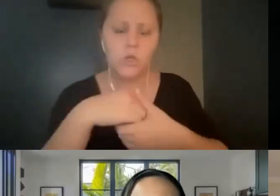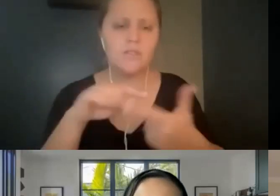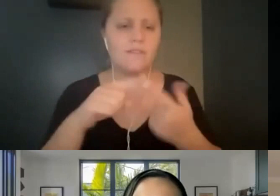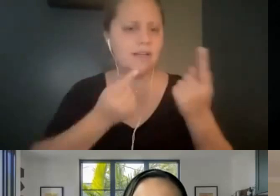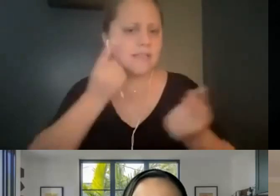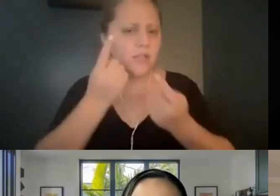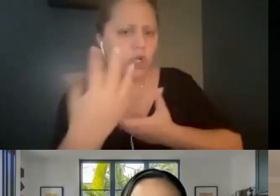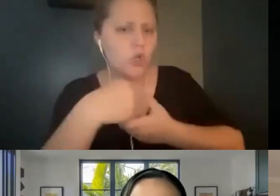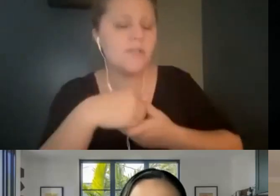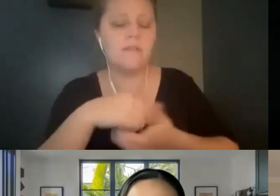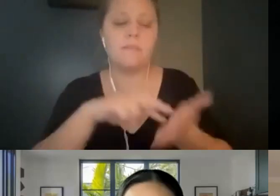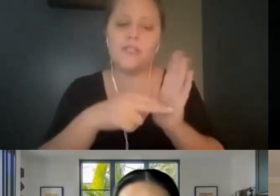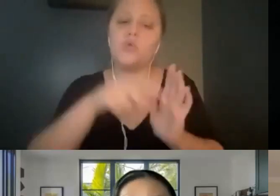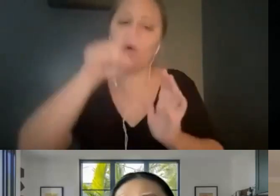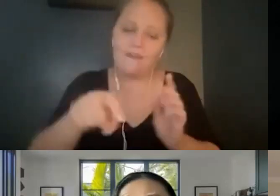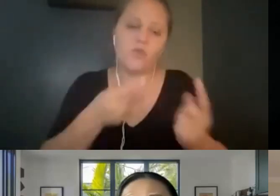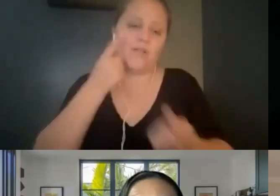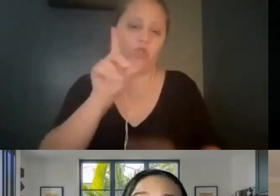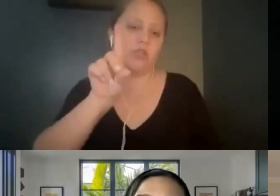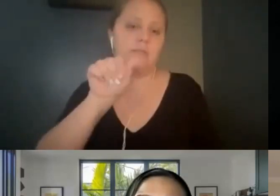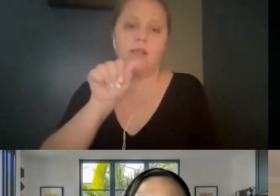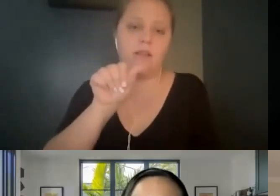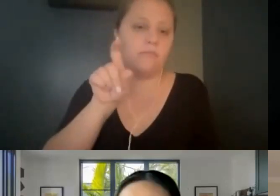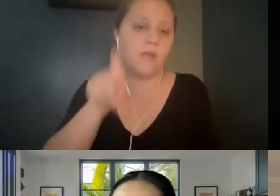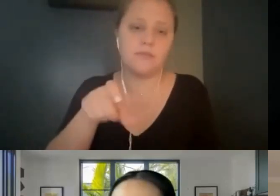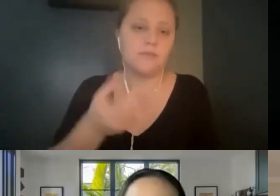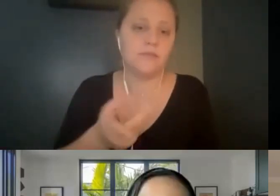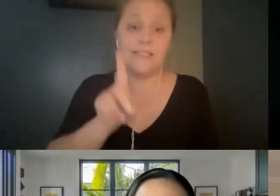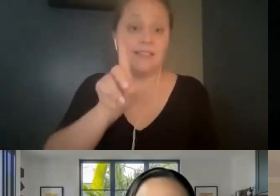about disability and you know disability can, touches everyone in very, very,